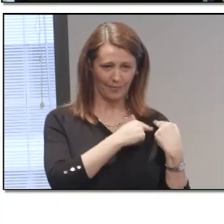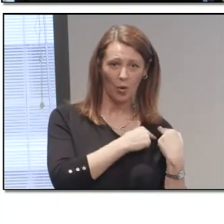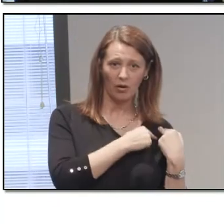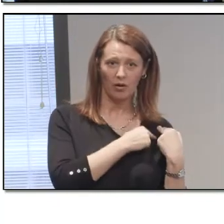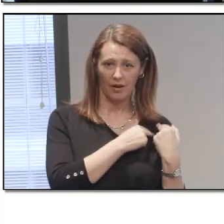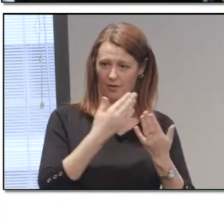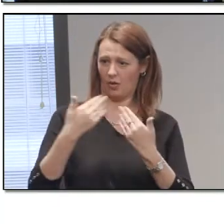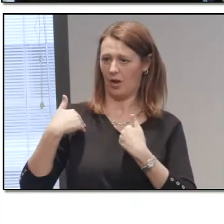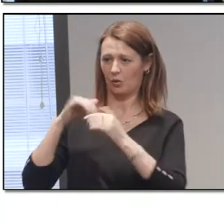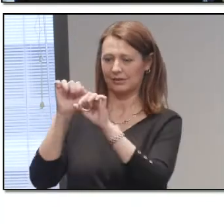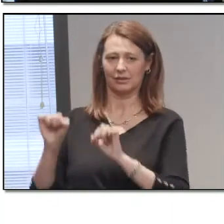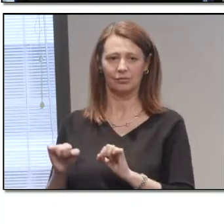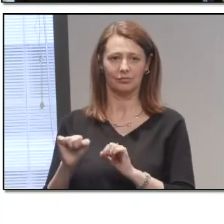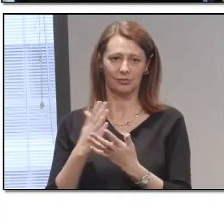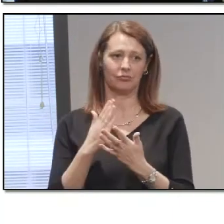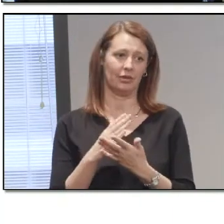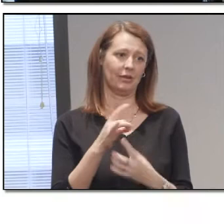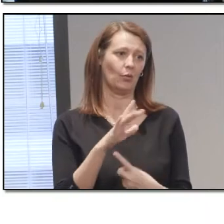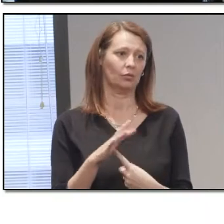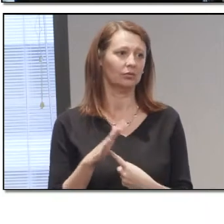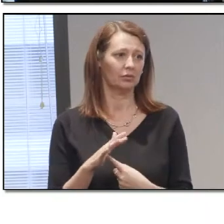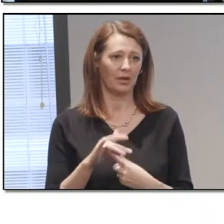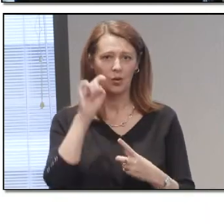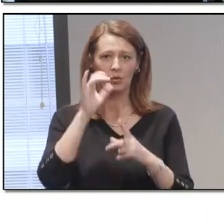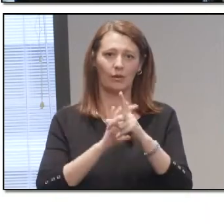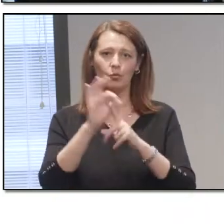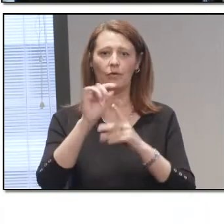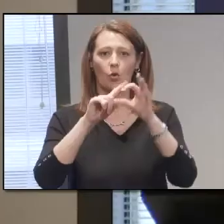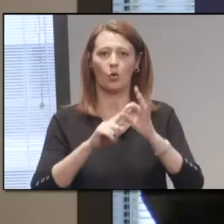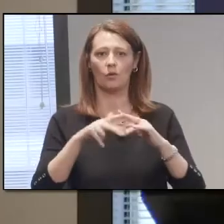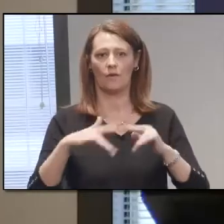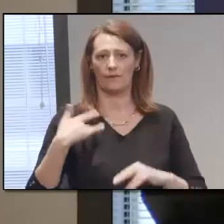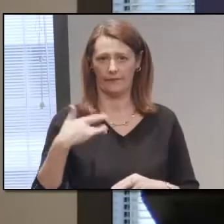health system I think would be welcome and would improve quality of life. So, when I talk about